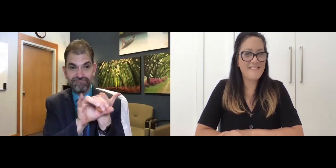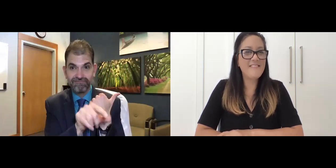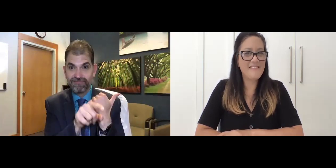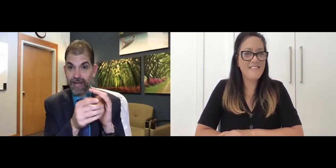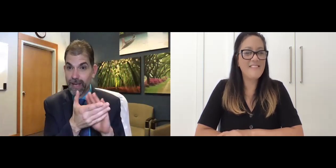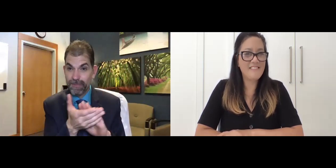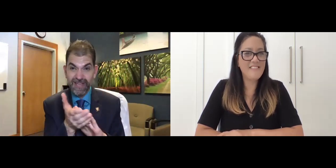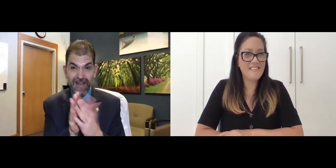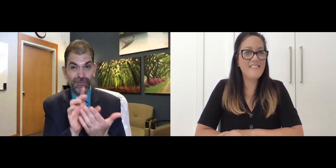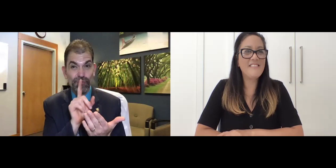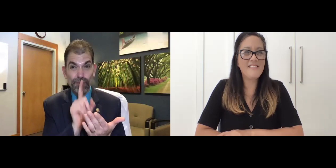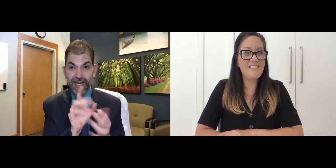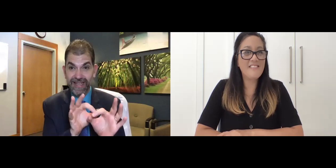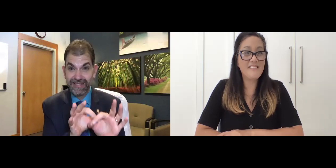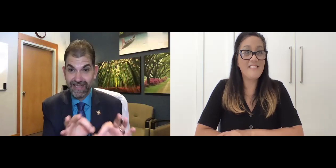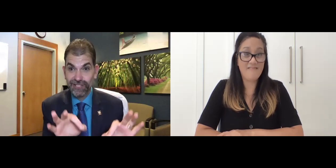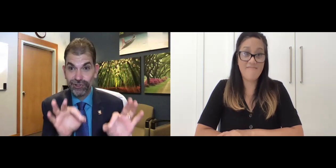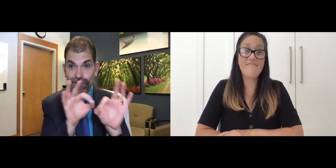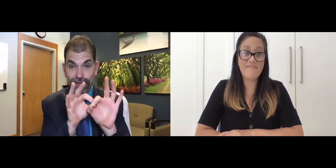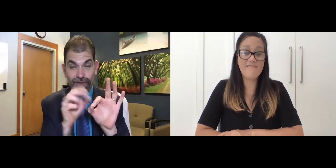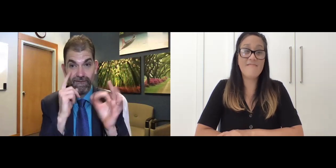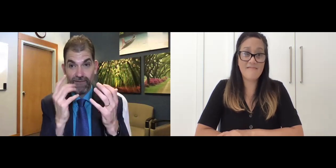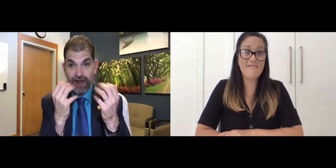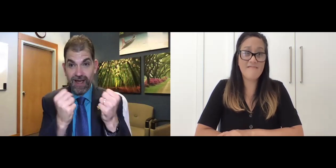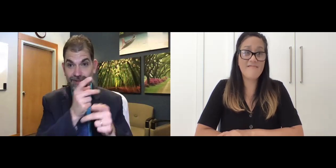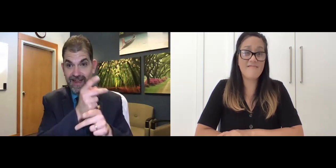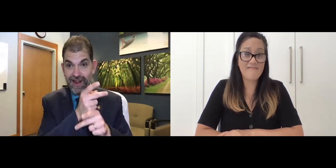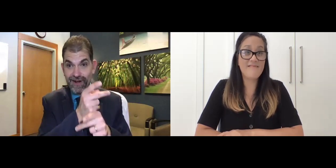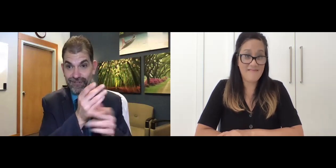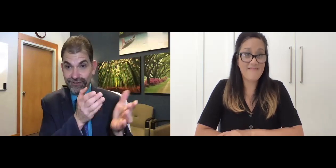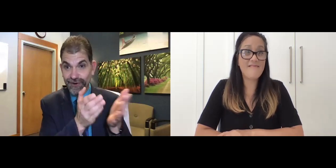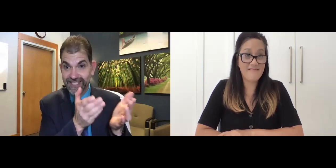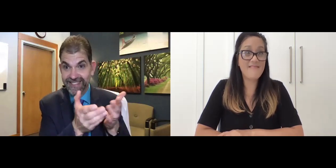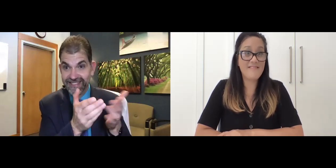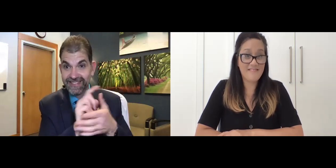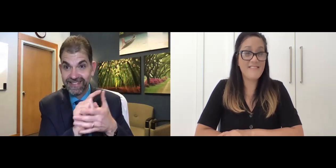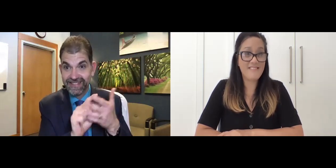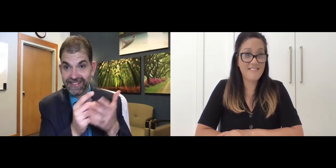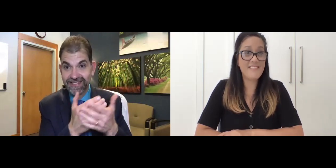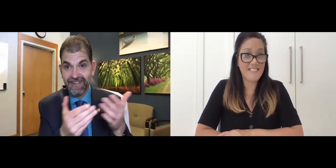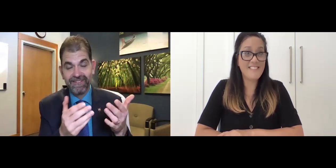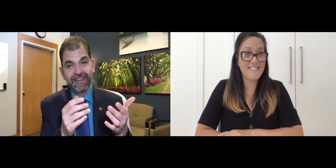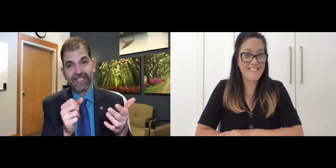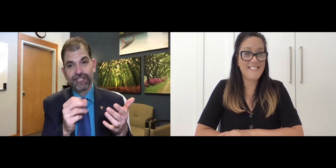So with VRS it provides an essential service